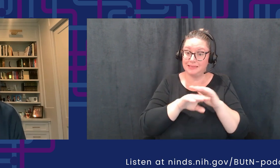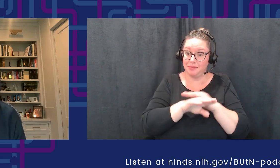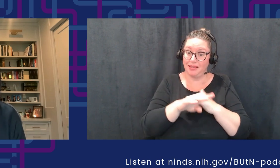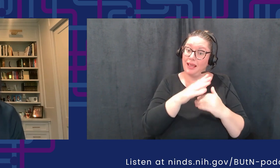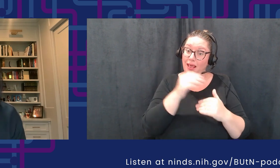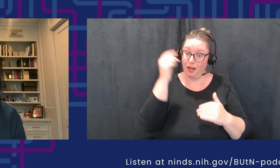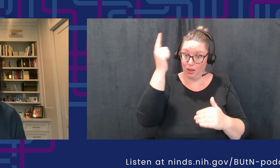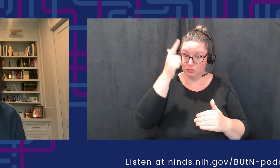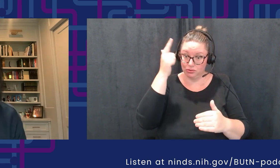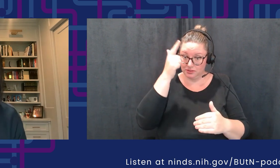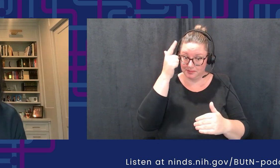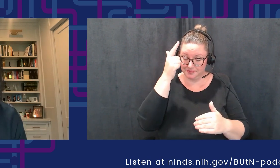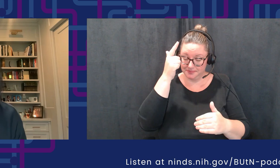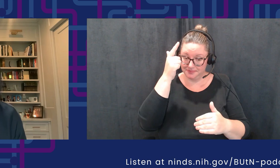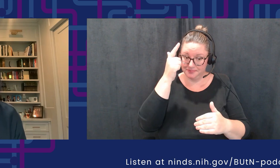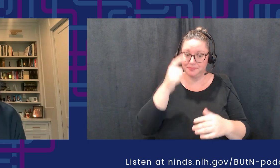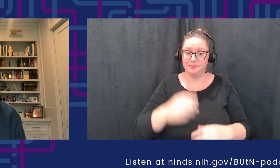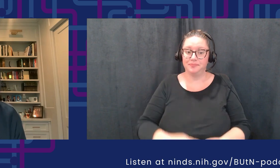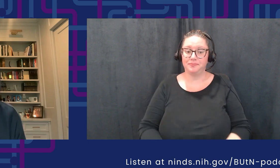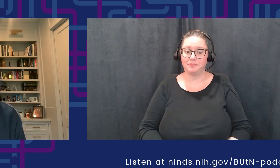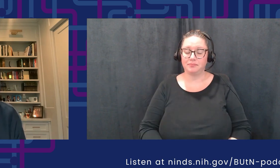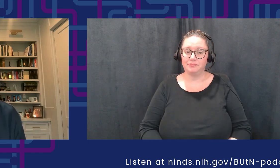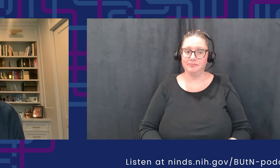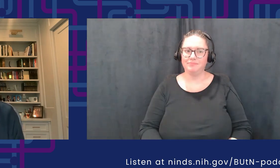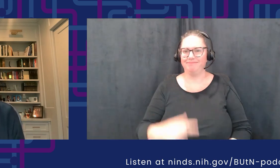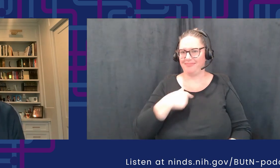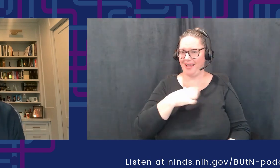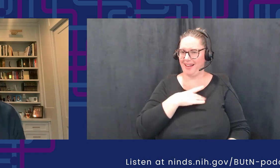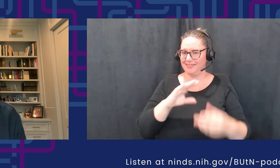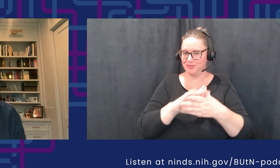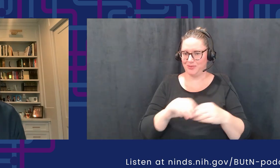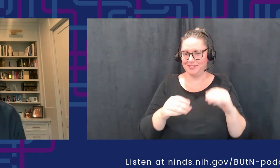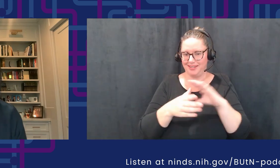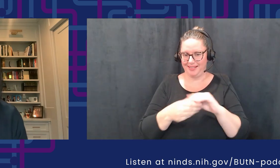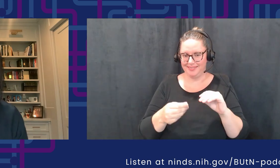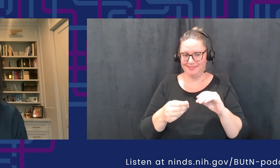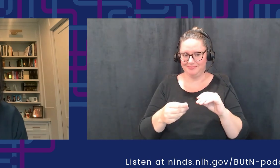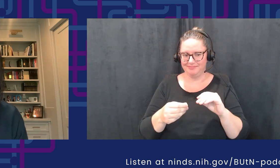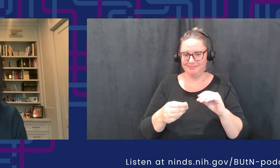is accessibility and logic. I like storytelling.